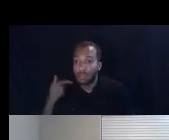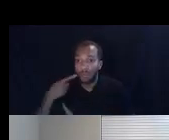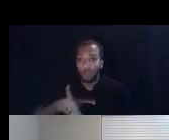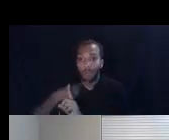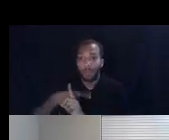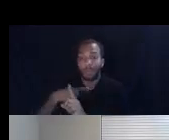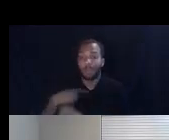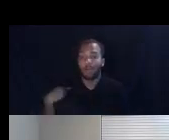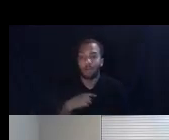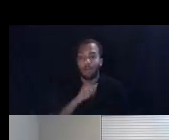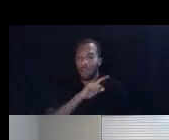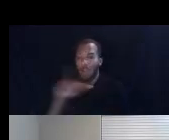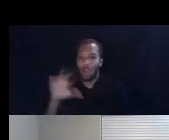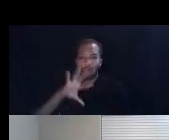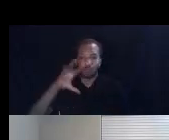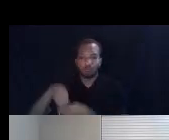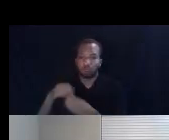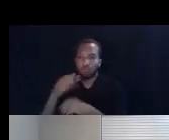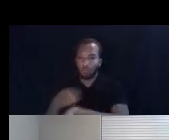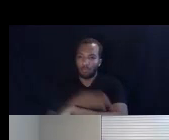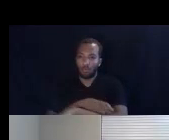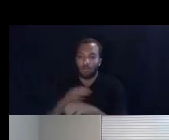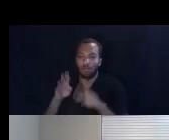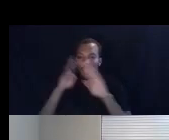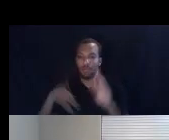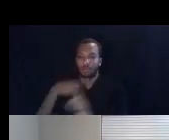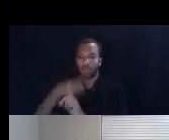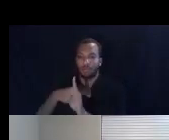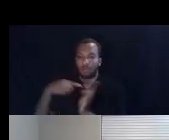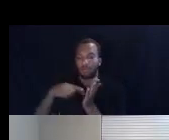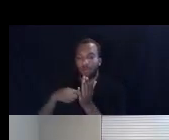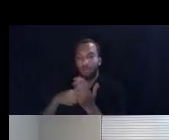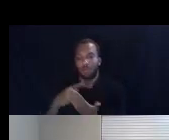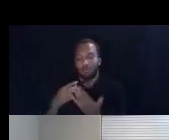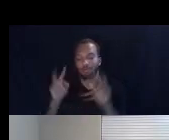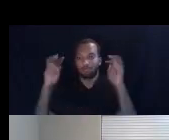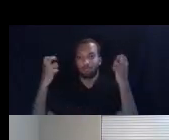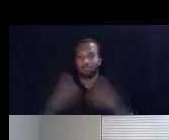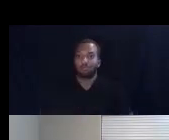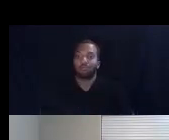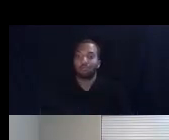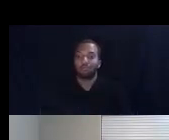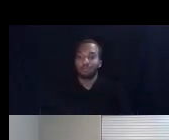So collectively we brought that all to Health Share in terms of our community health improvement plan